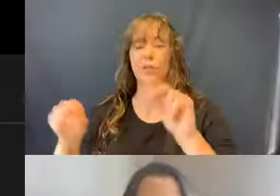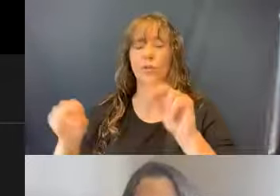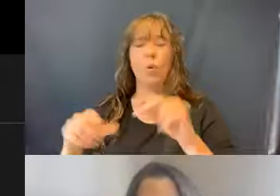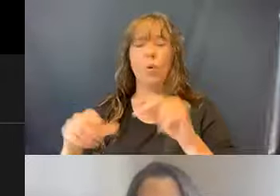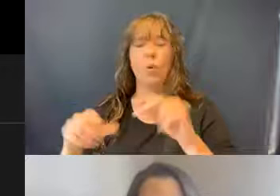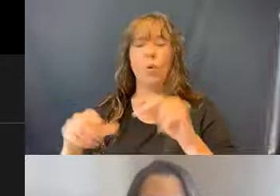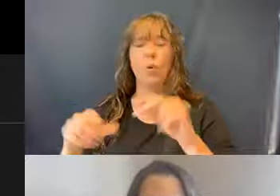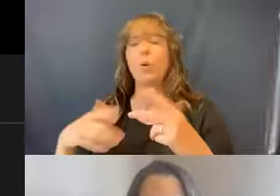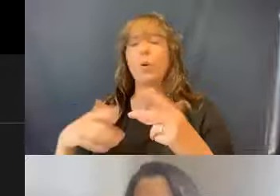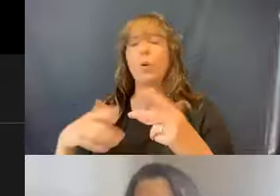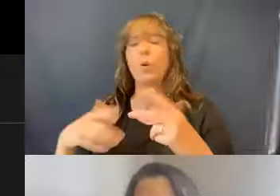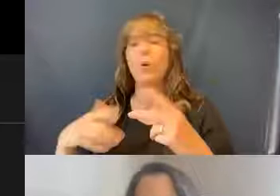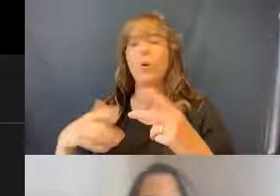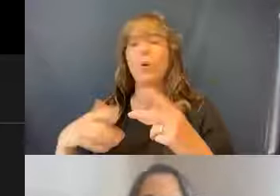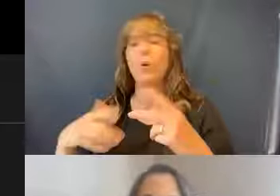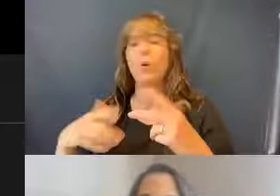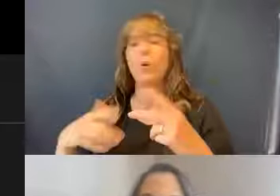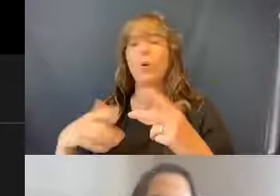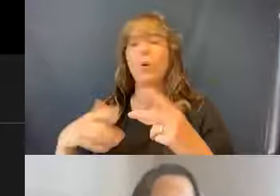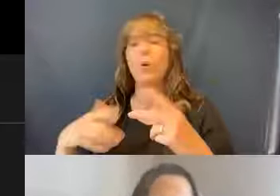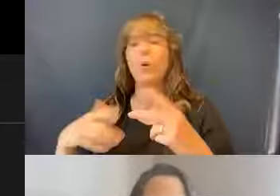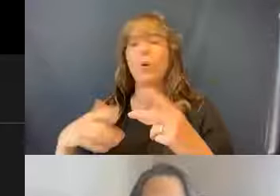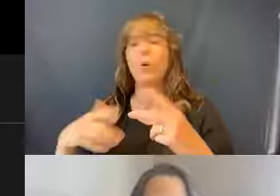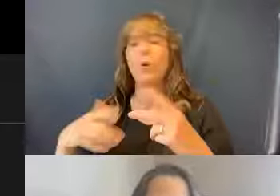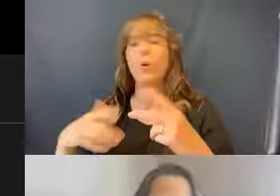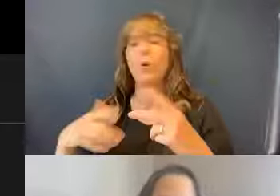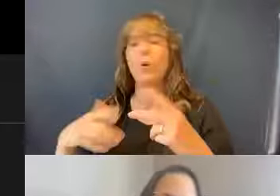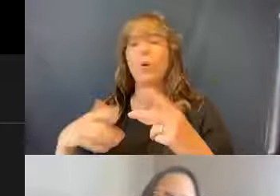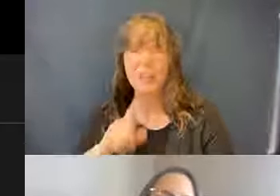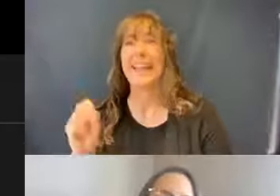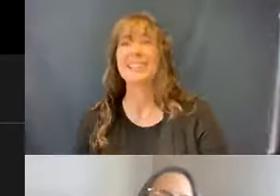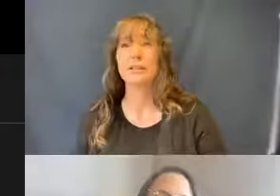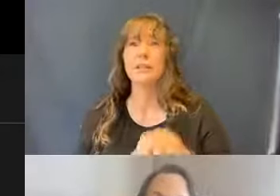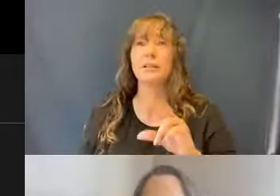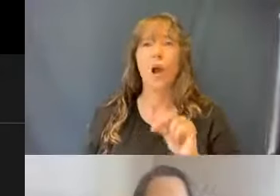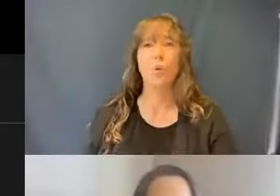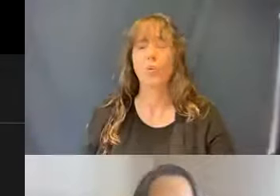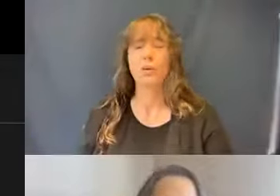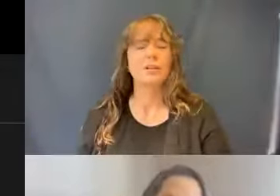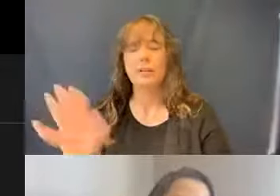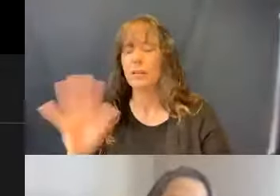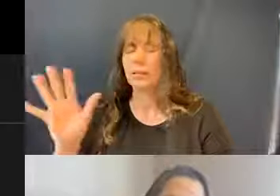they think you want to hear. Ask your open ended questions. Be aware, if you're building